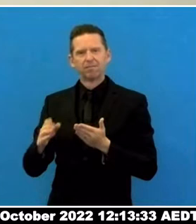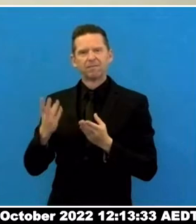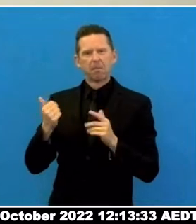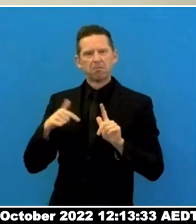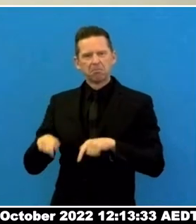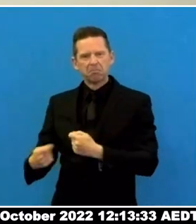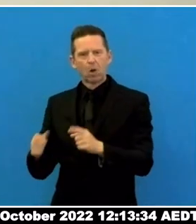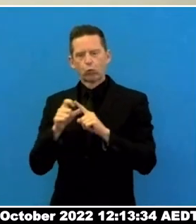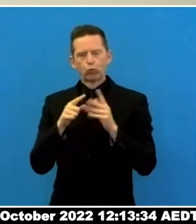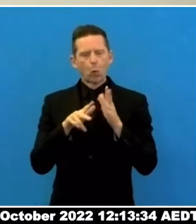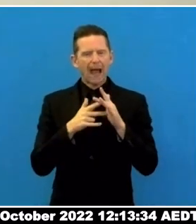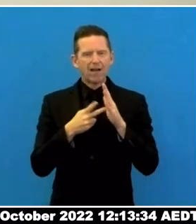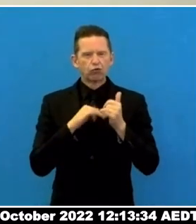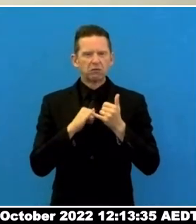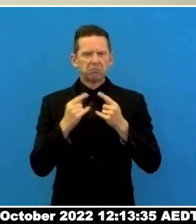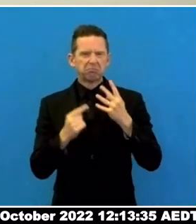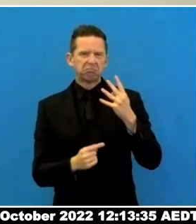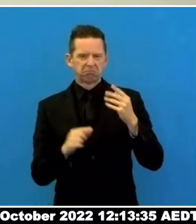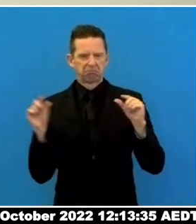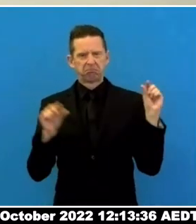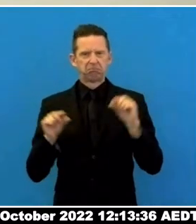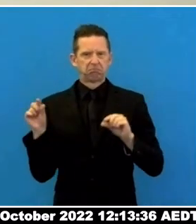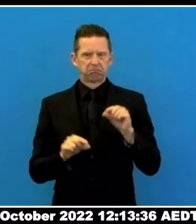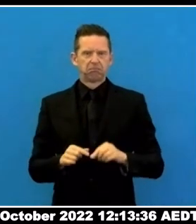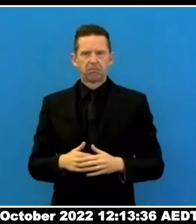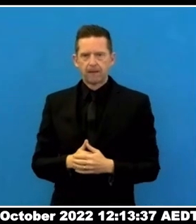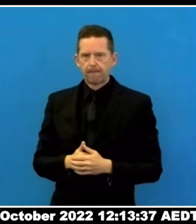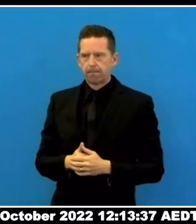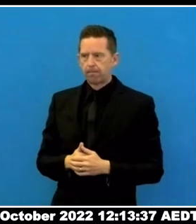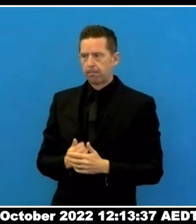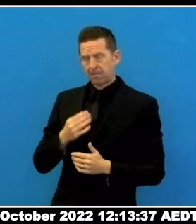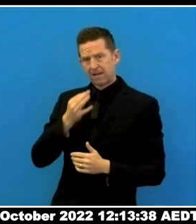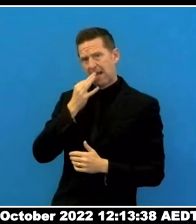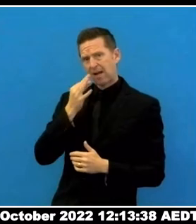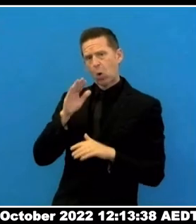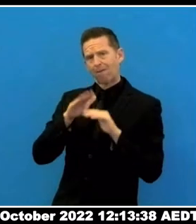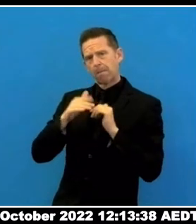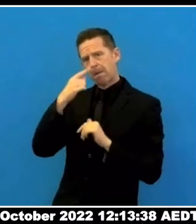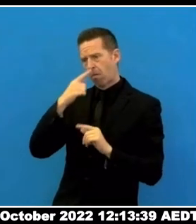And just tell us a little bit about the profile of people who work at Foundation House.